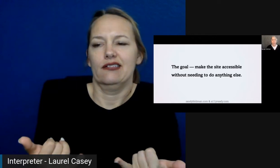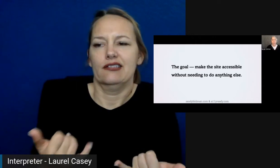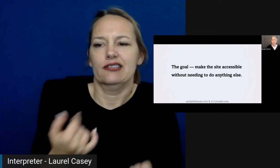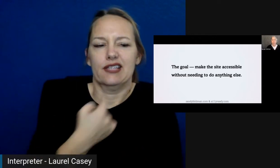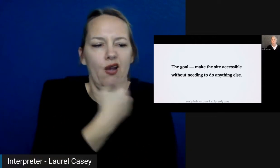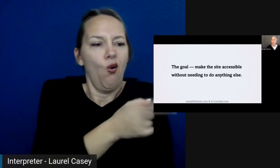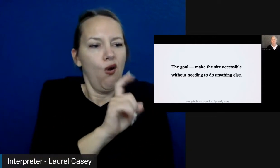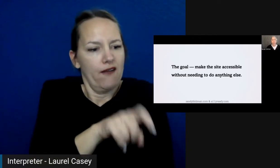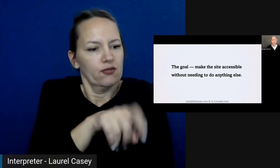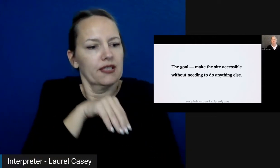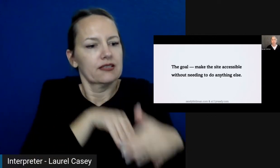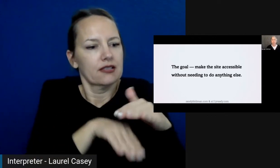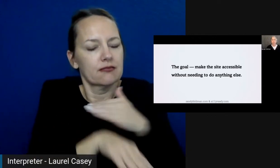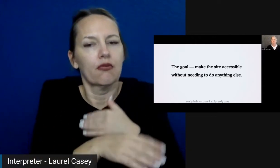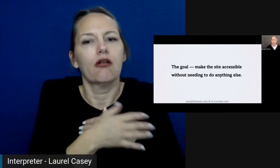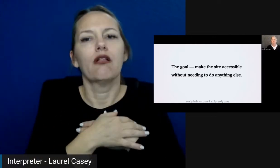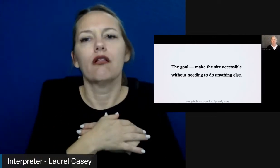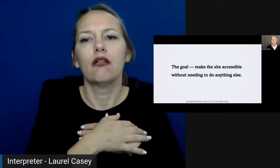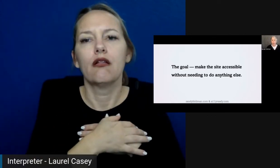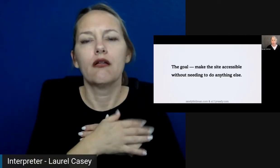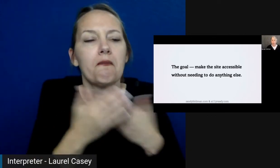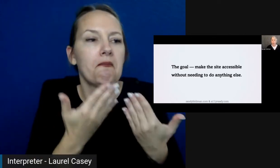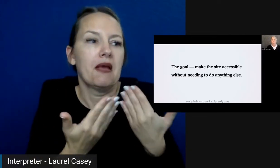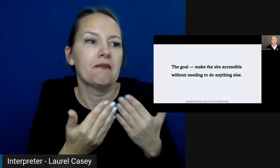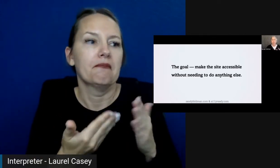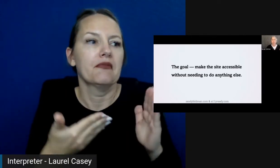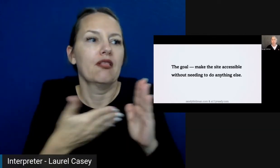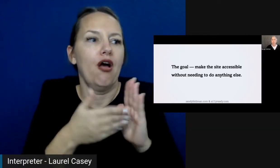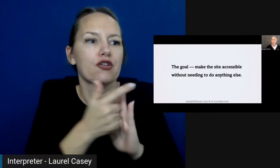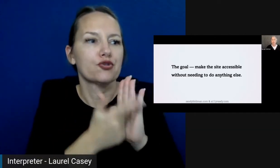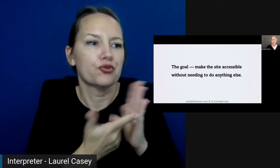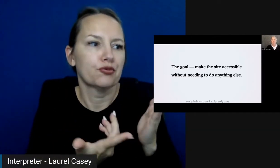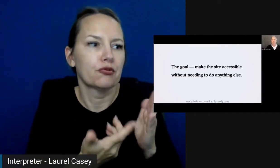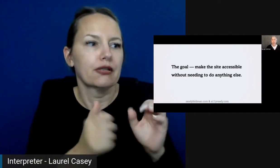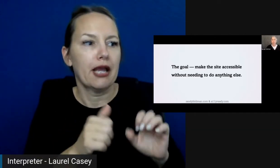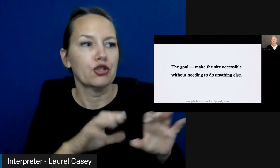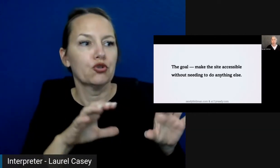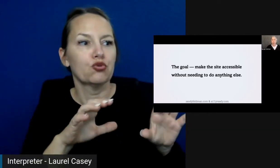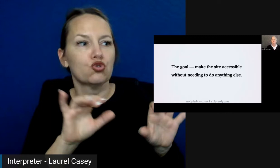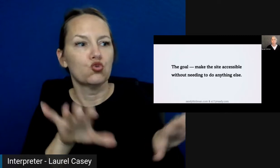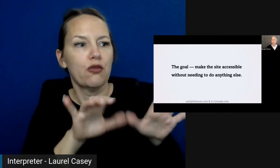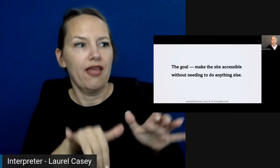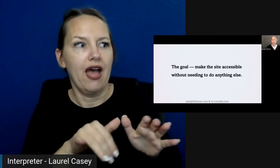There's legislation maybe there's a lawsuit pending can you do in the next half hour.